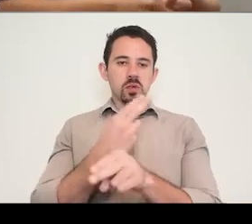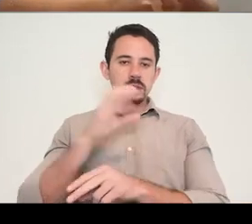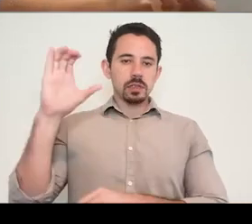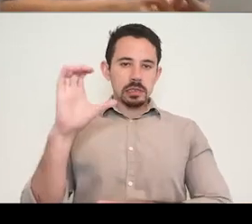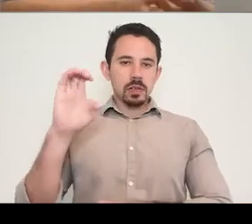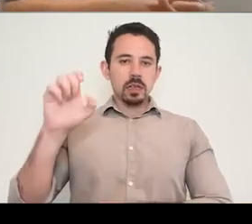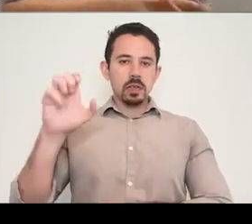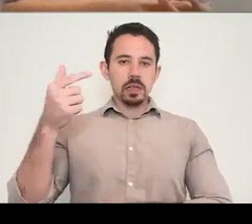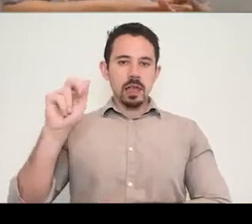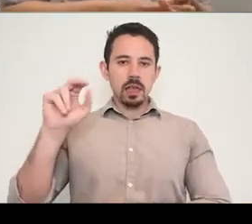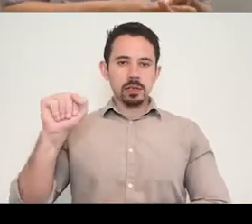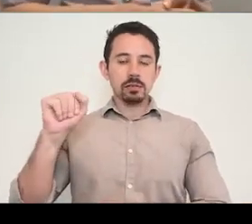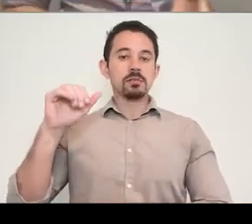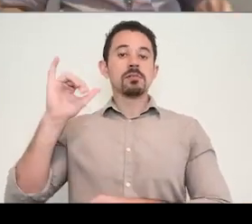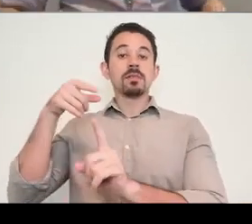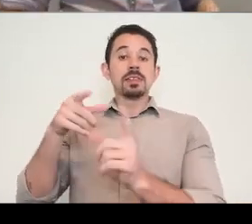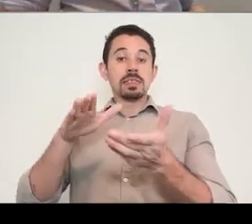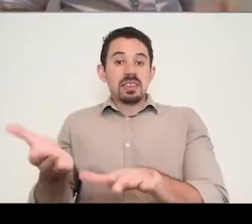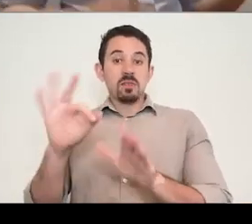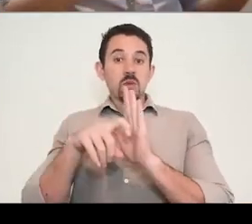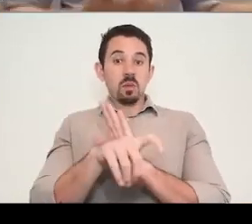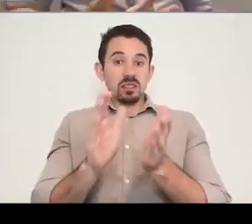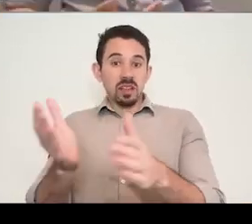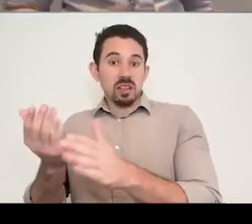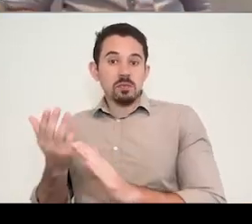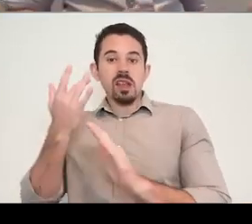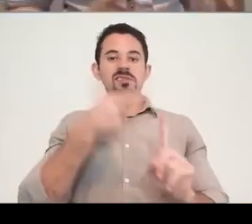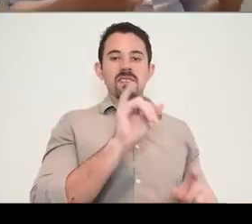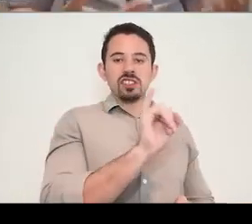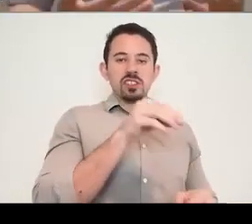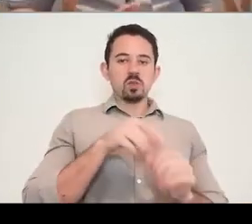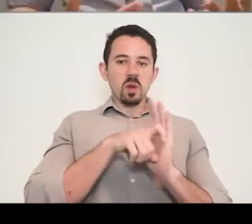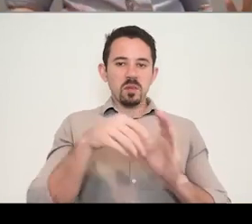In collaboration with the Reinke lab, Alex performed an infection model using C. elegans,